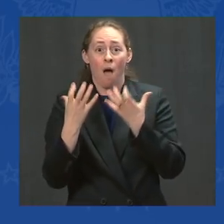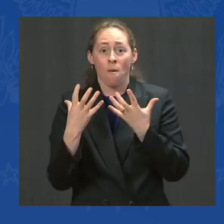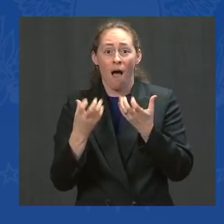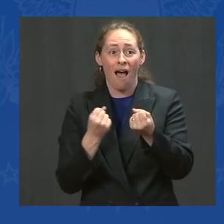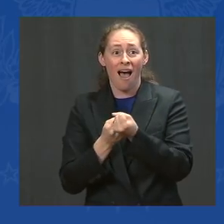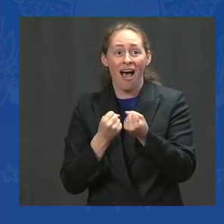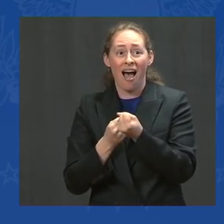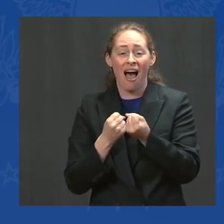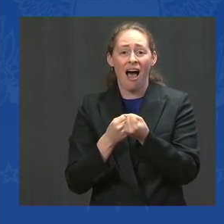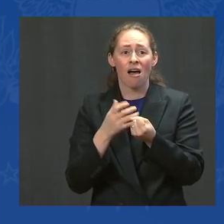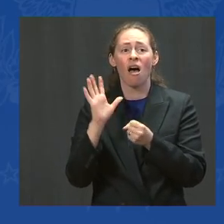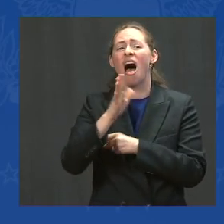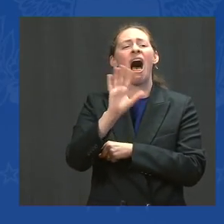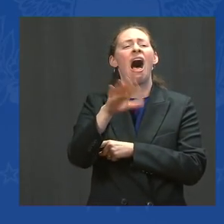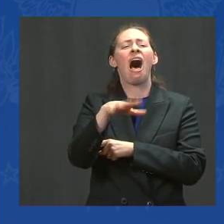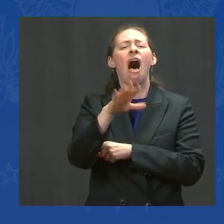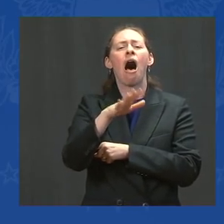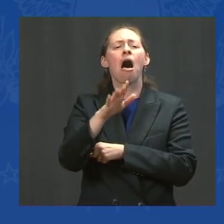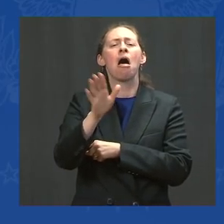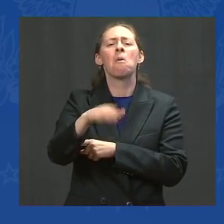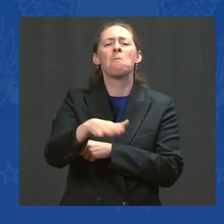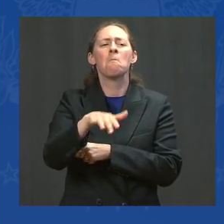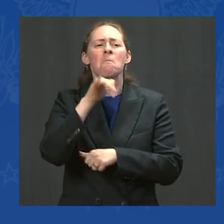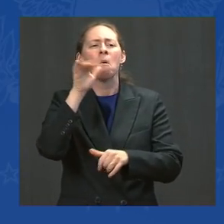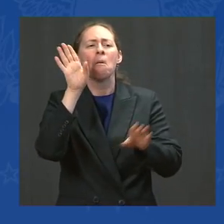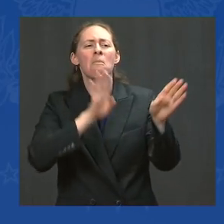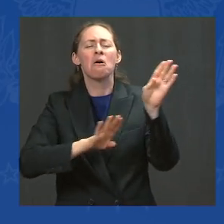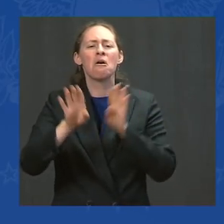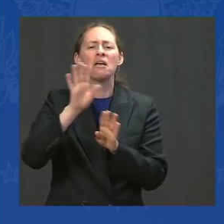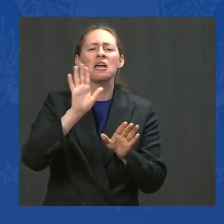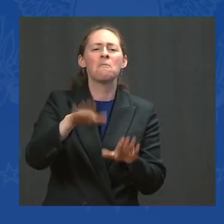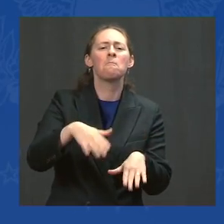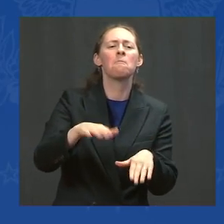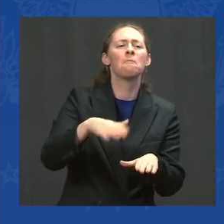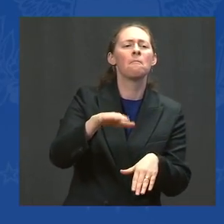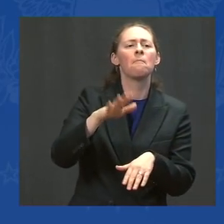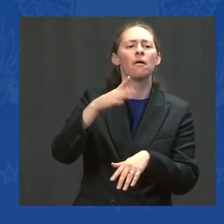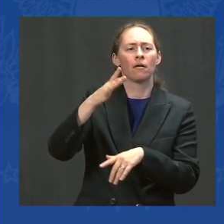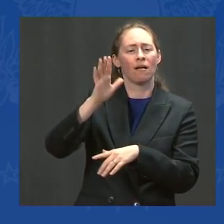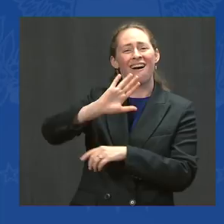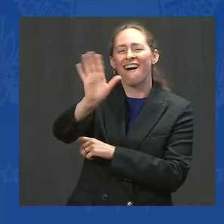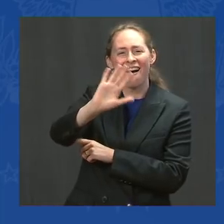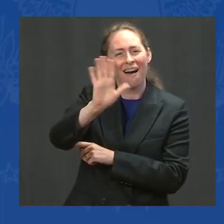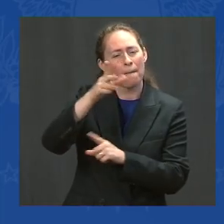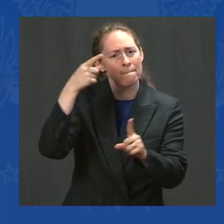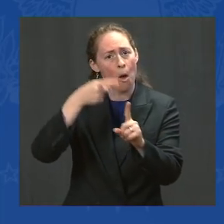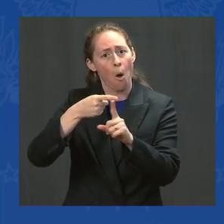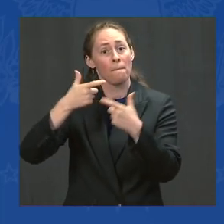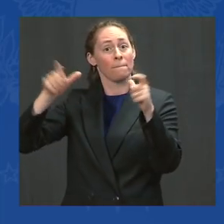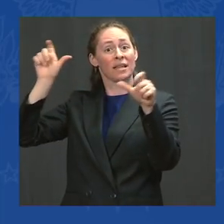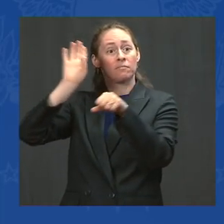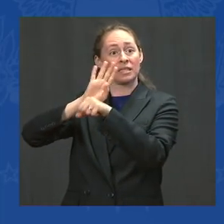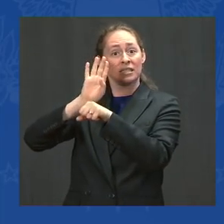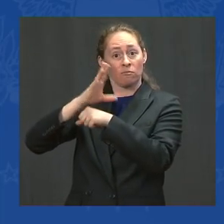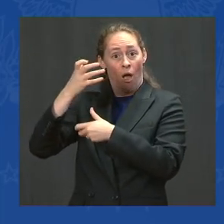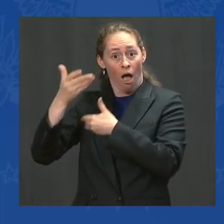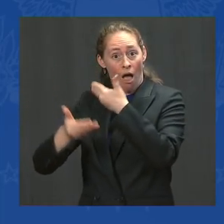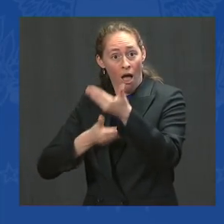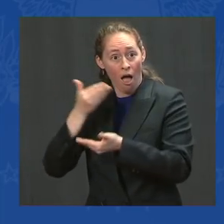a problem if big companies have actually to compete for workers and offer them a fair wage with some dignity.